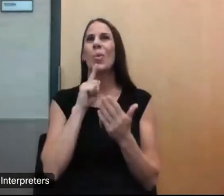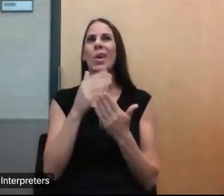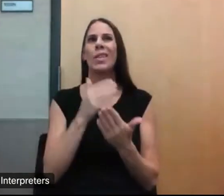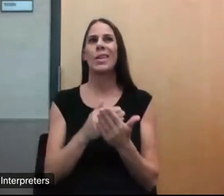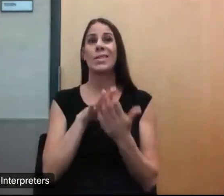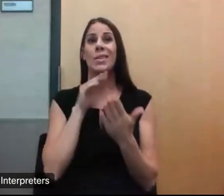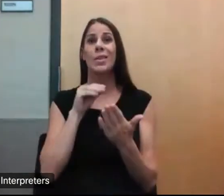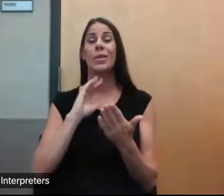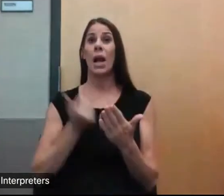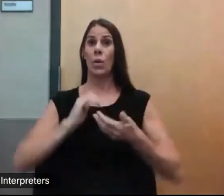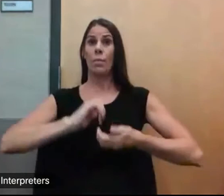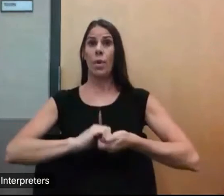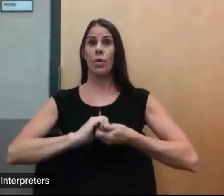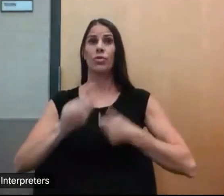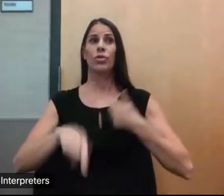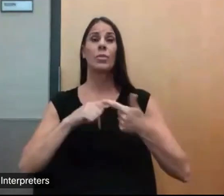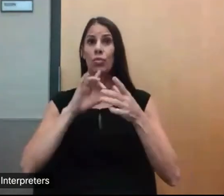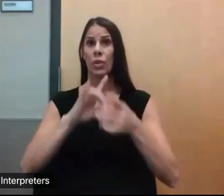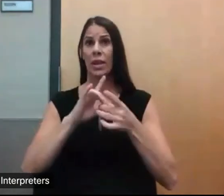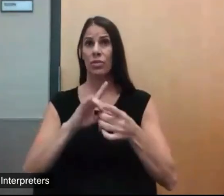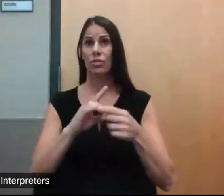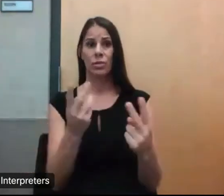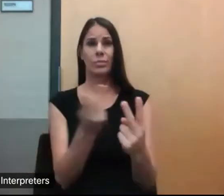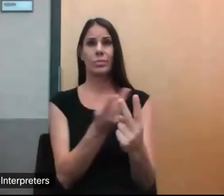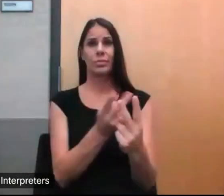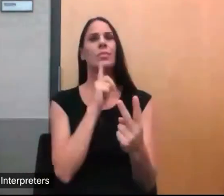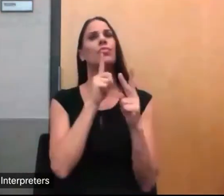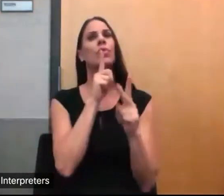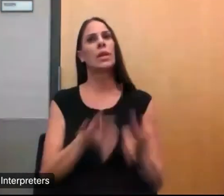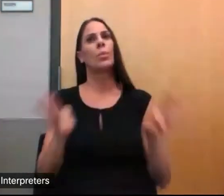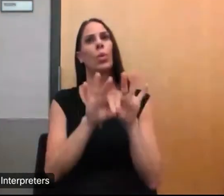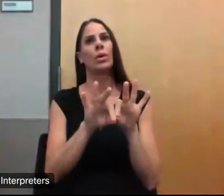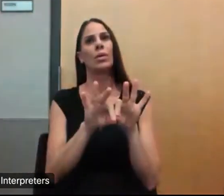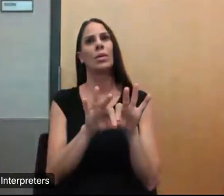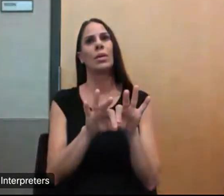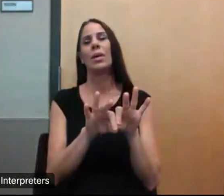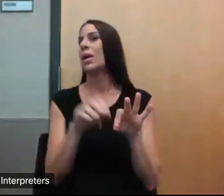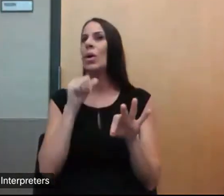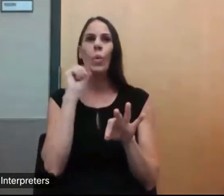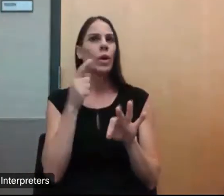are really important and it's not something that we always focus on at the state health